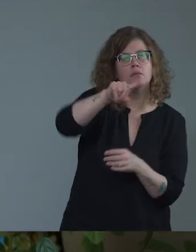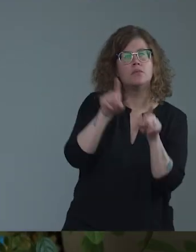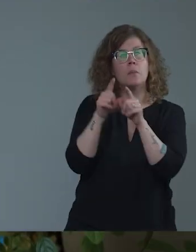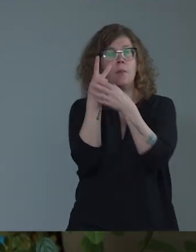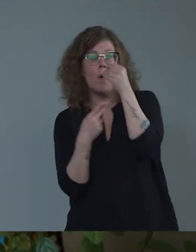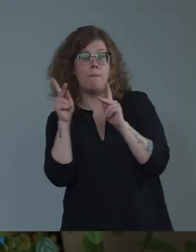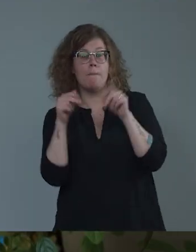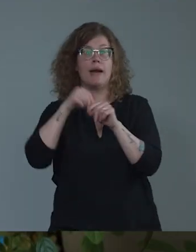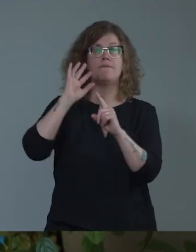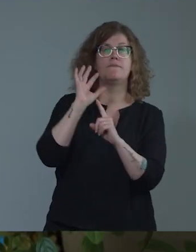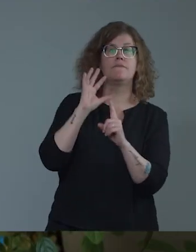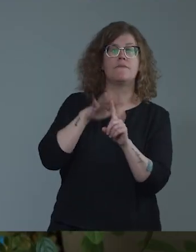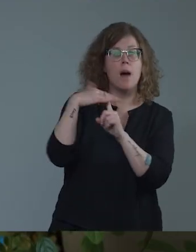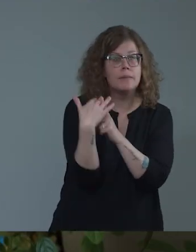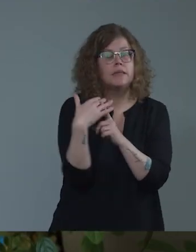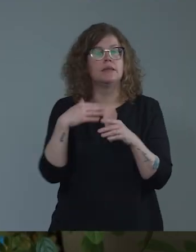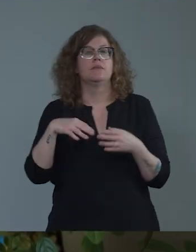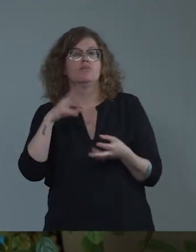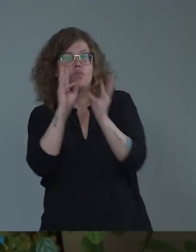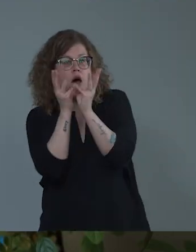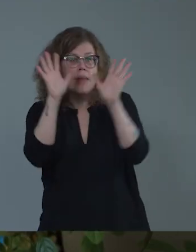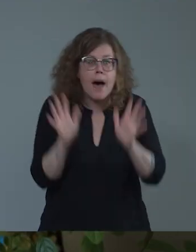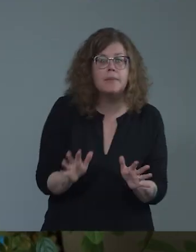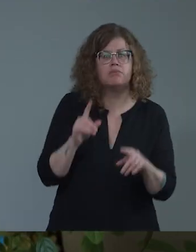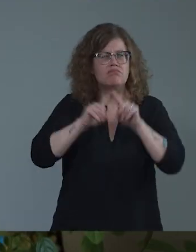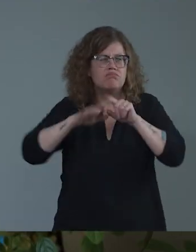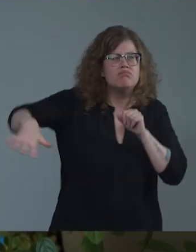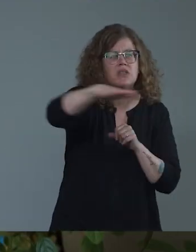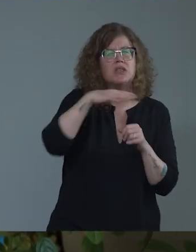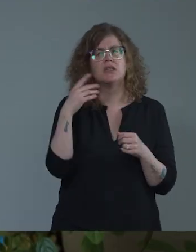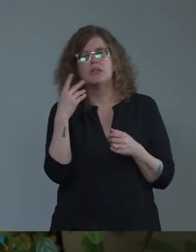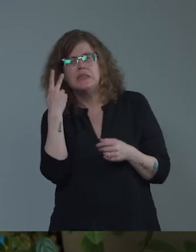how it will impact the artwork. And think about what you would feel is an acceptable